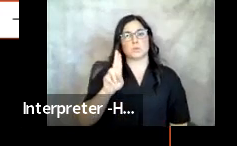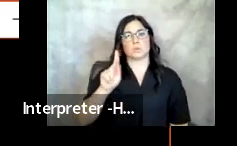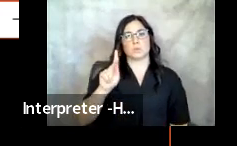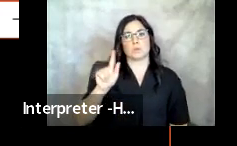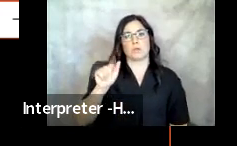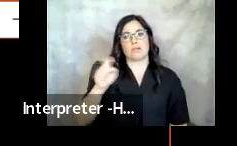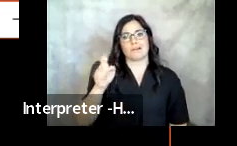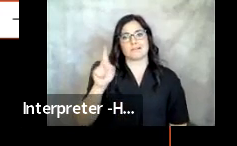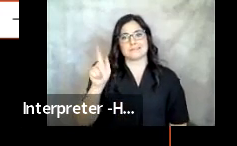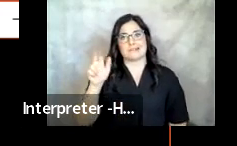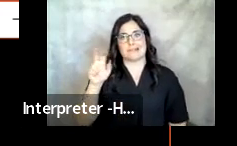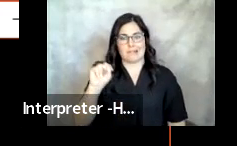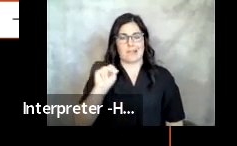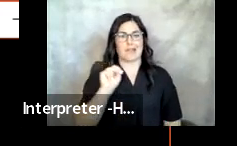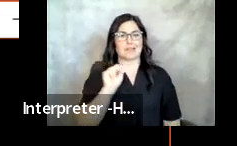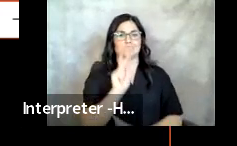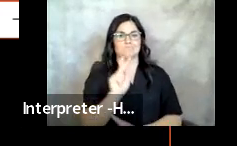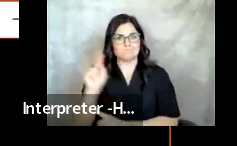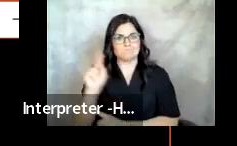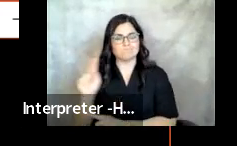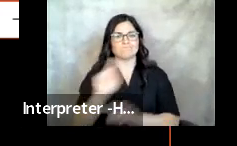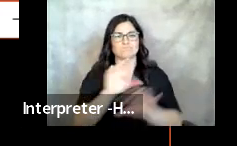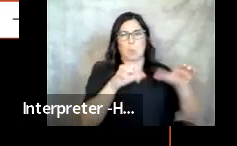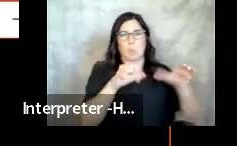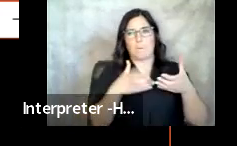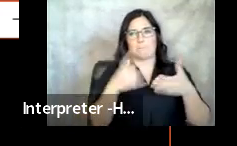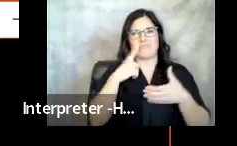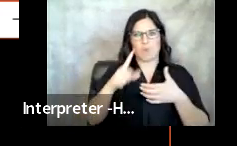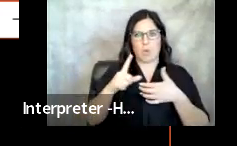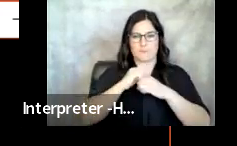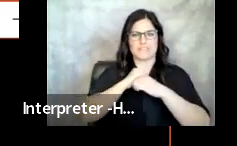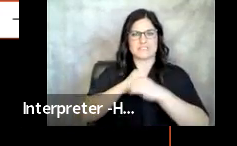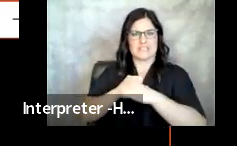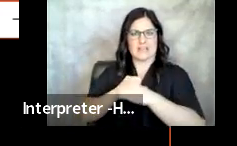Empire of the south to protect. The southern country.